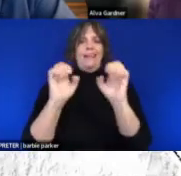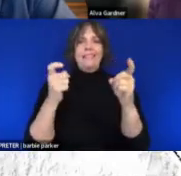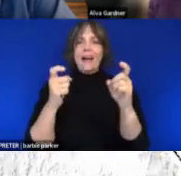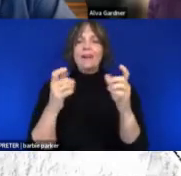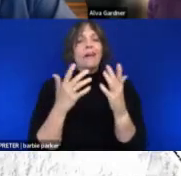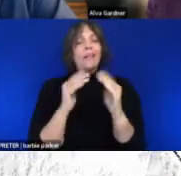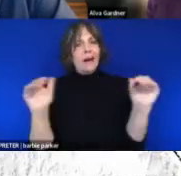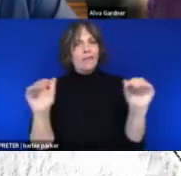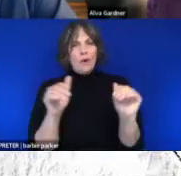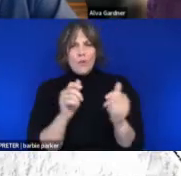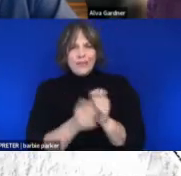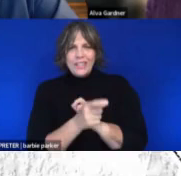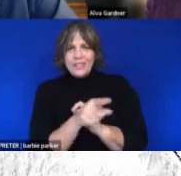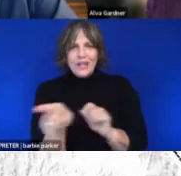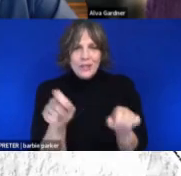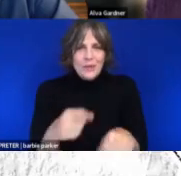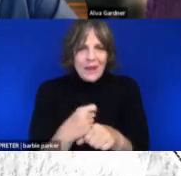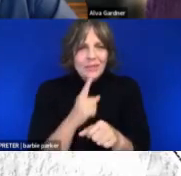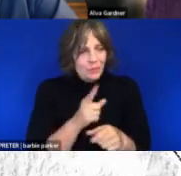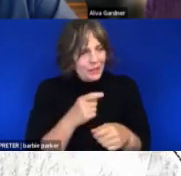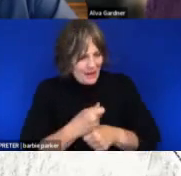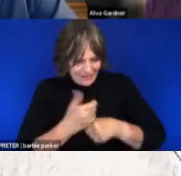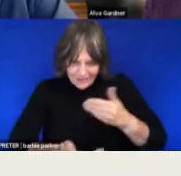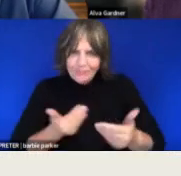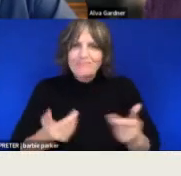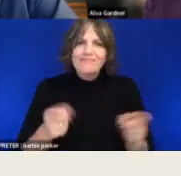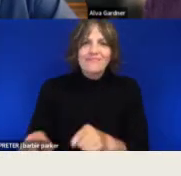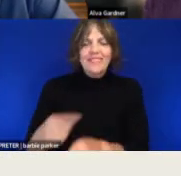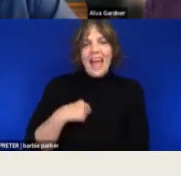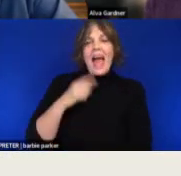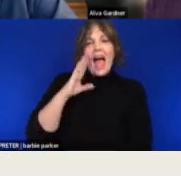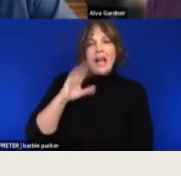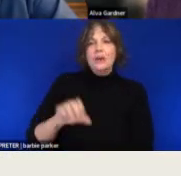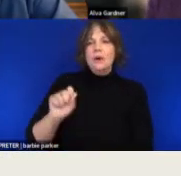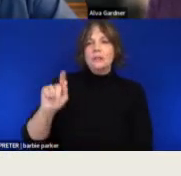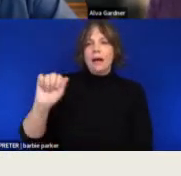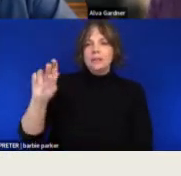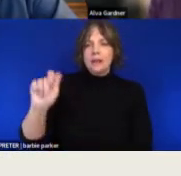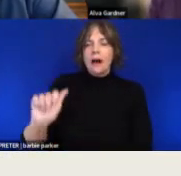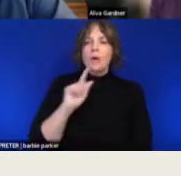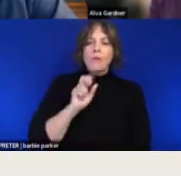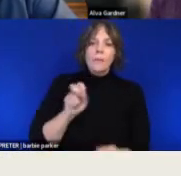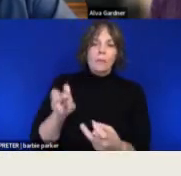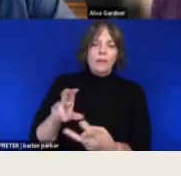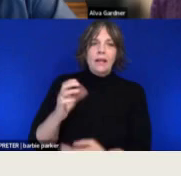in motion. And I know Saska is going to be putting stuff in the chat, but here's some resources